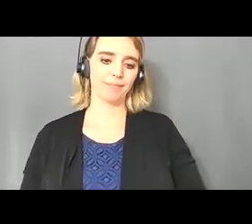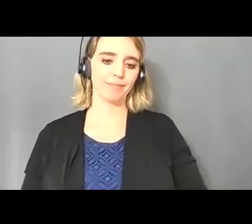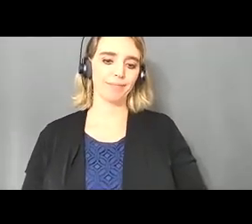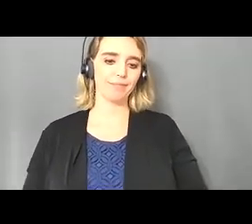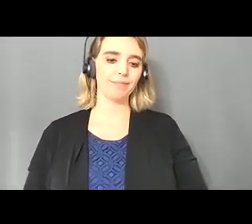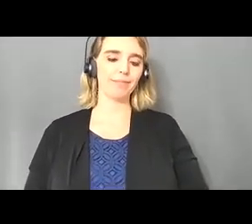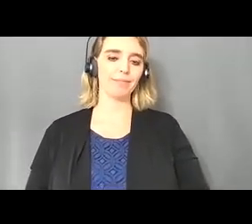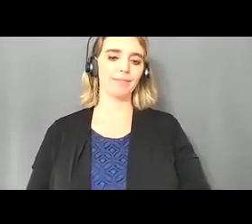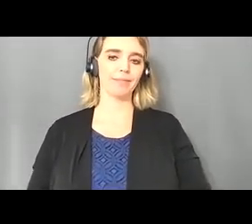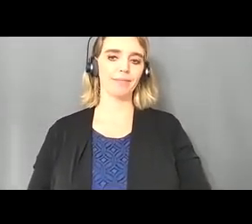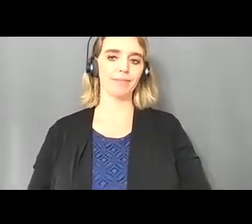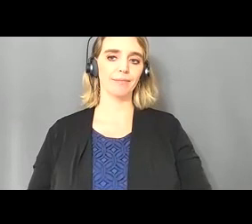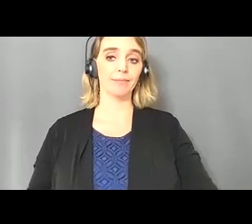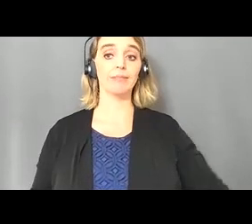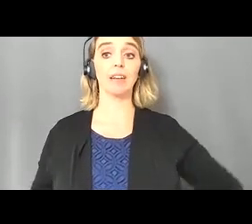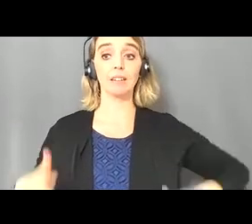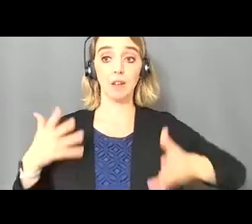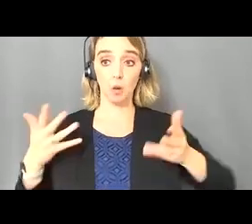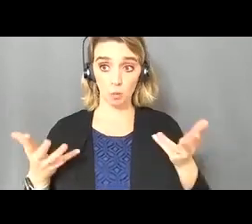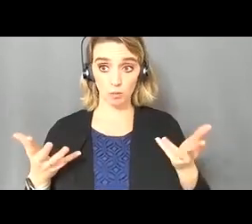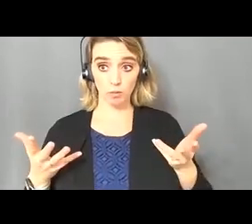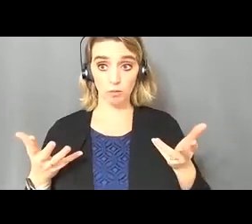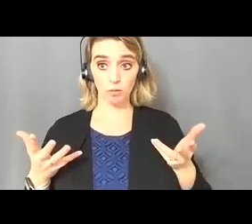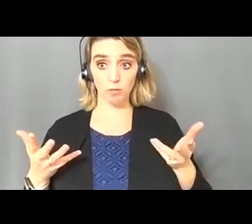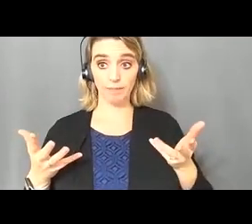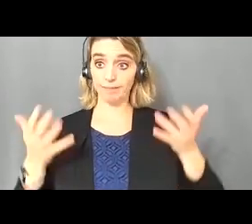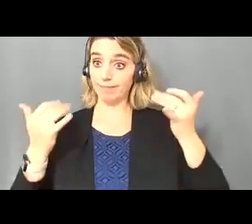So with that, I will end my talk.